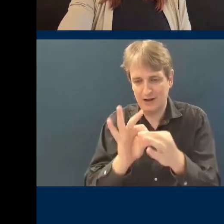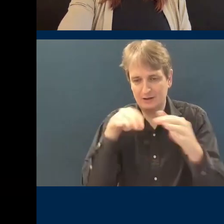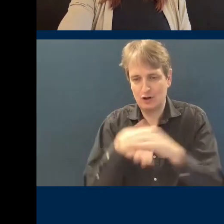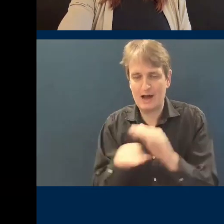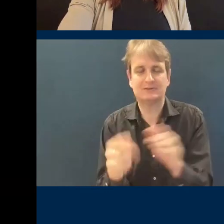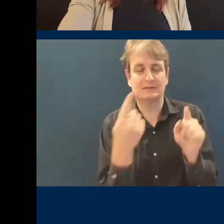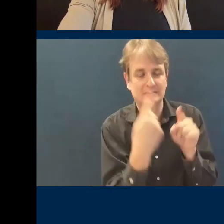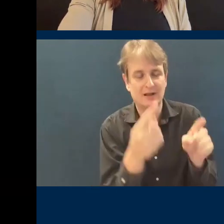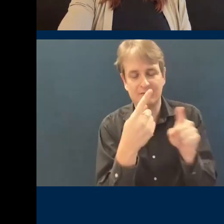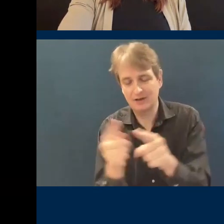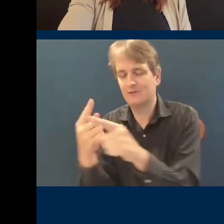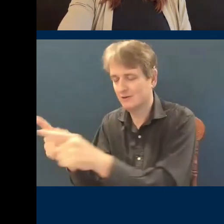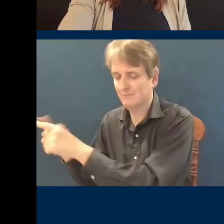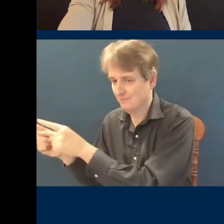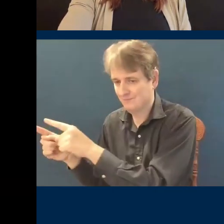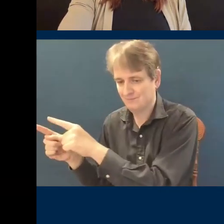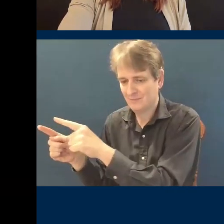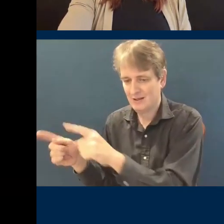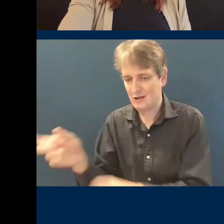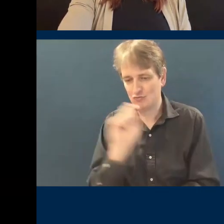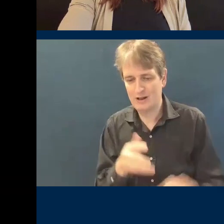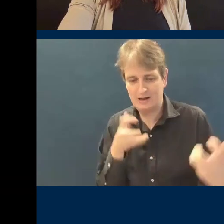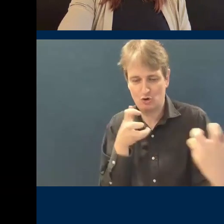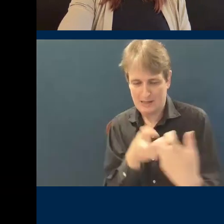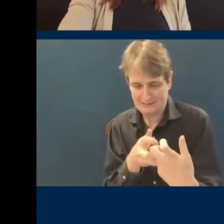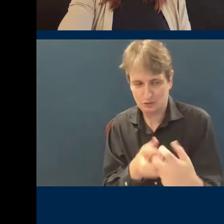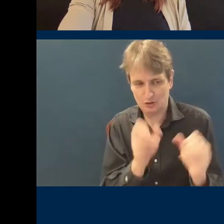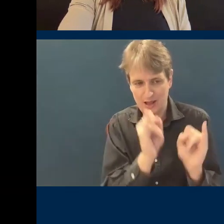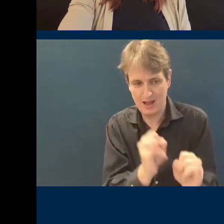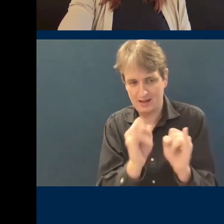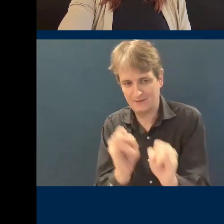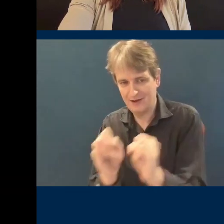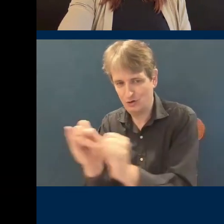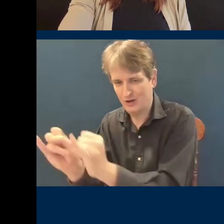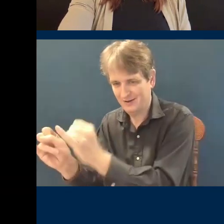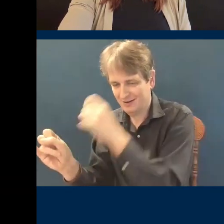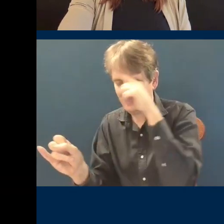So every situation that relates to access is going to be different. So you need to